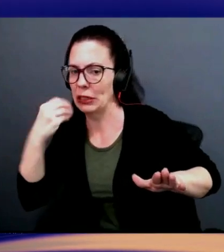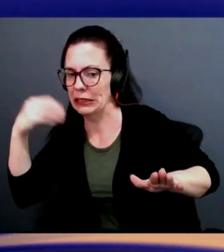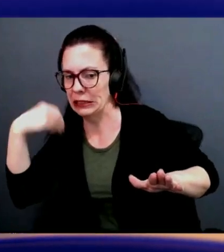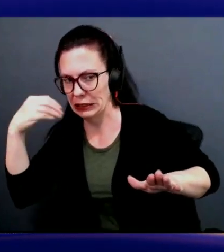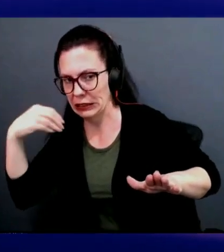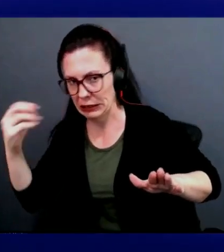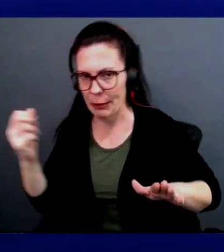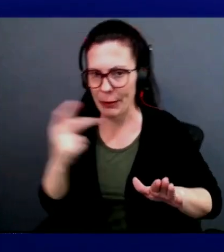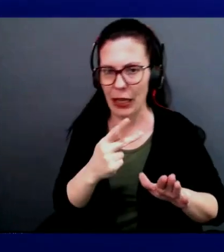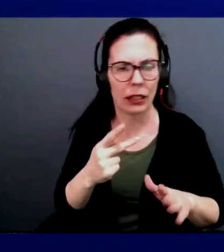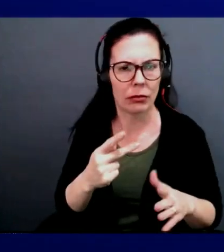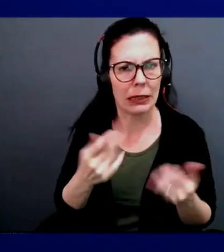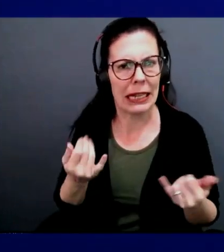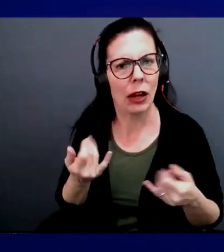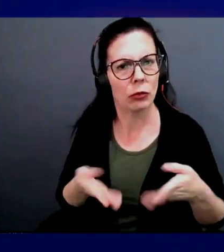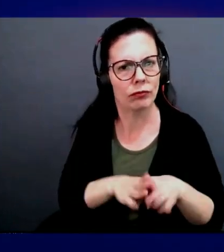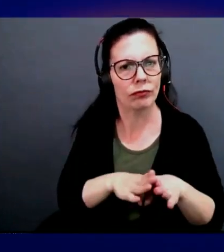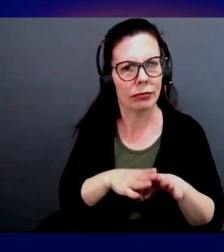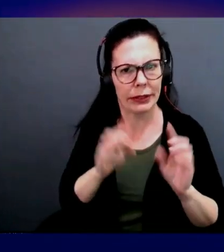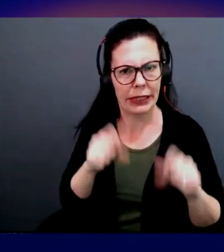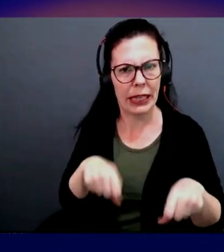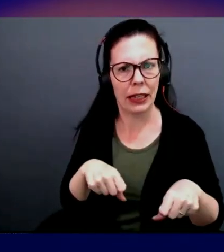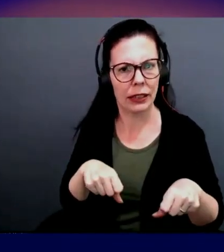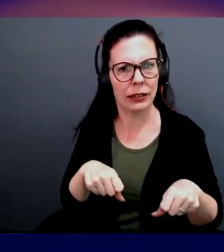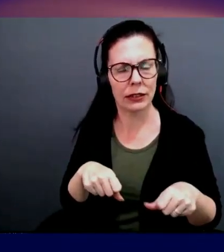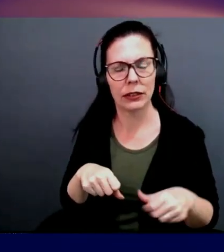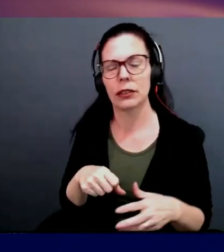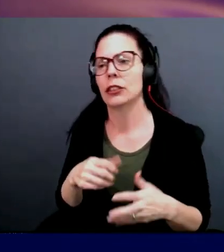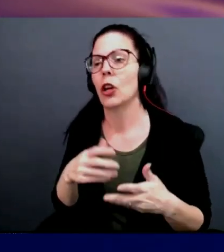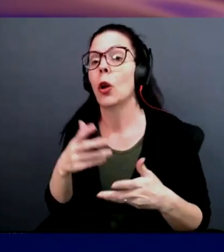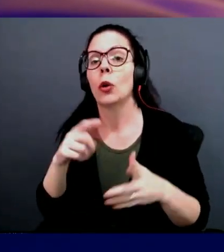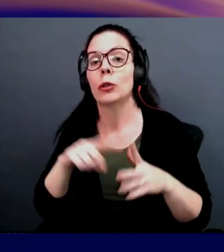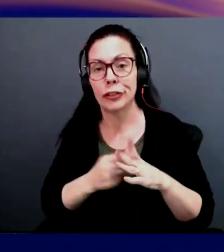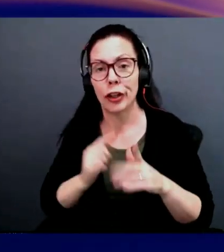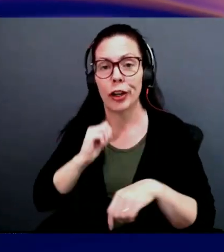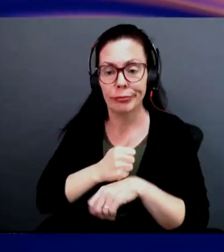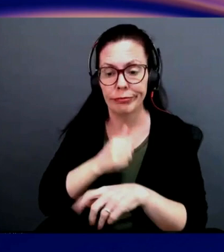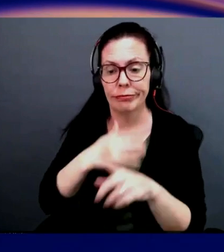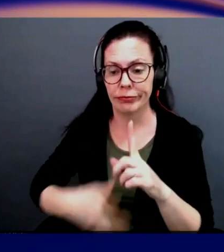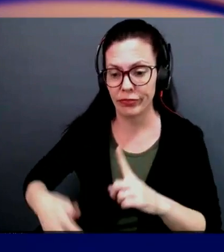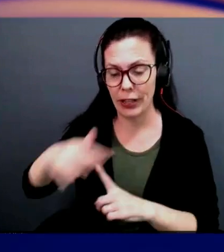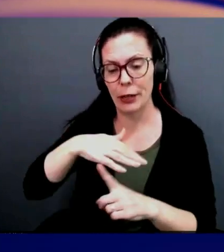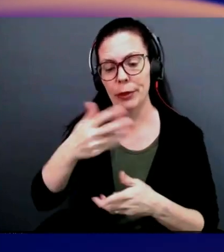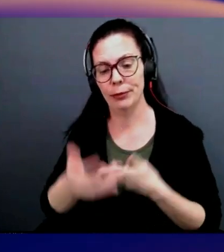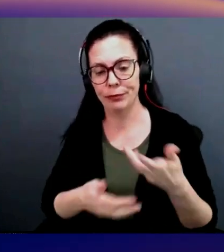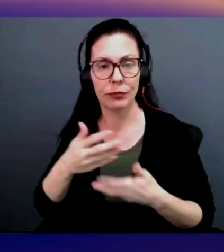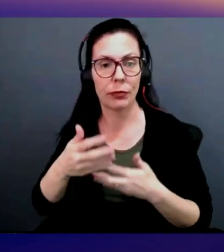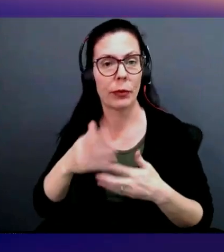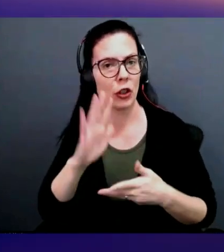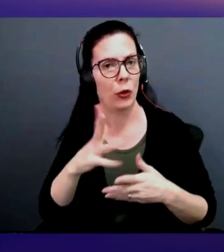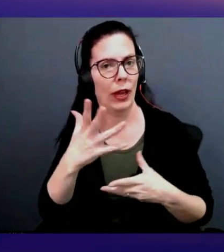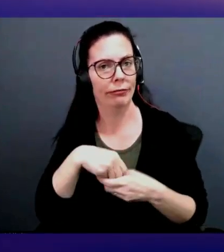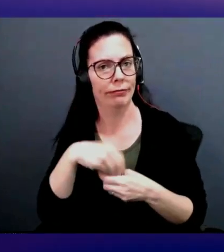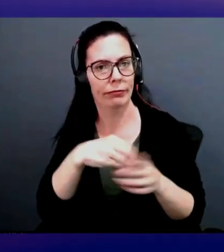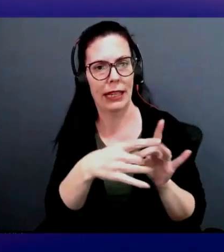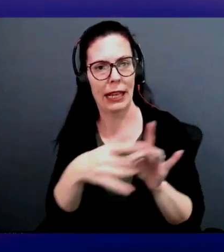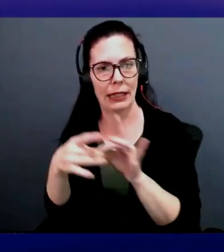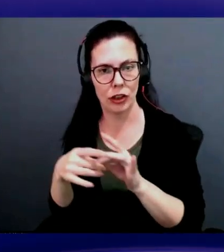So now, you are in the middle, you start this environment and then you have built-in connectors. You connect to all the data sources